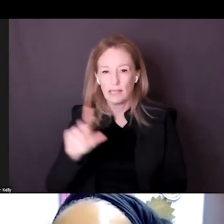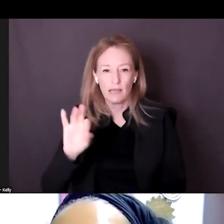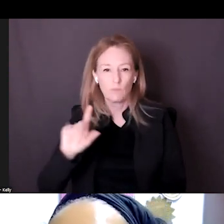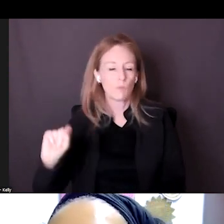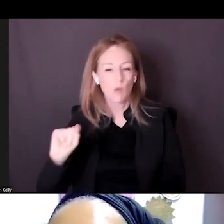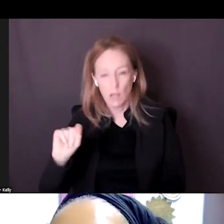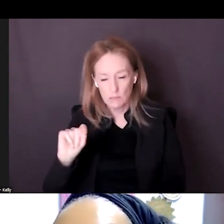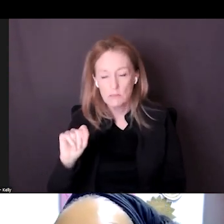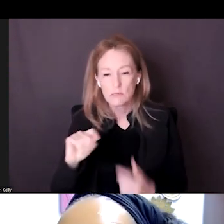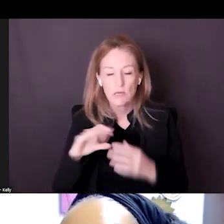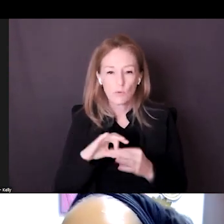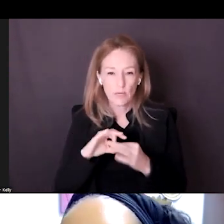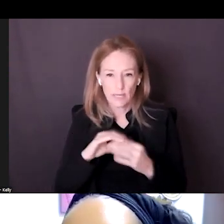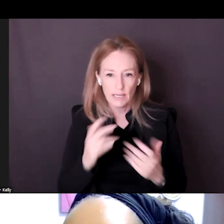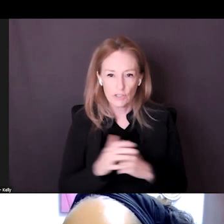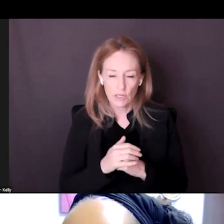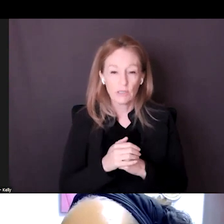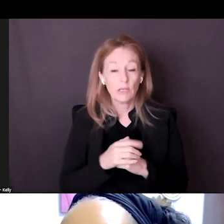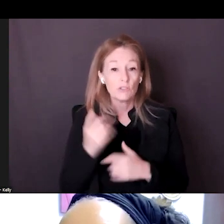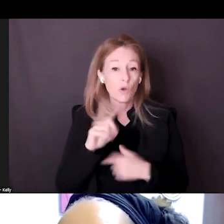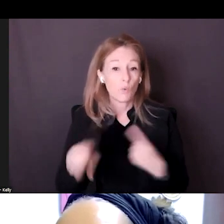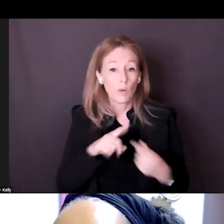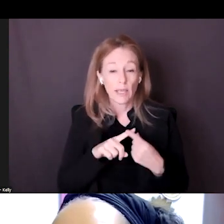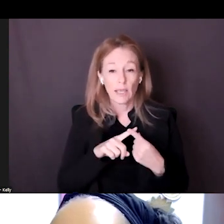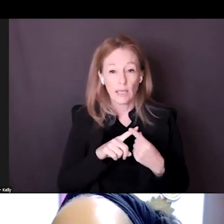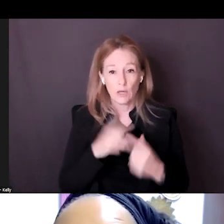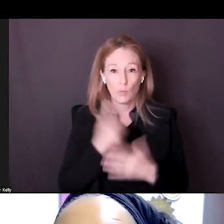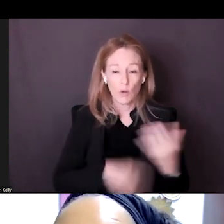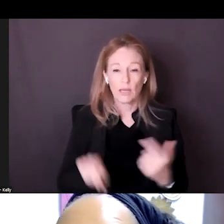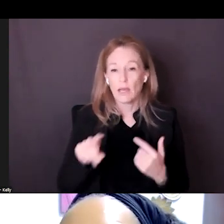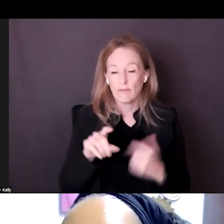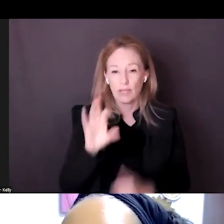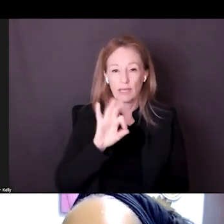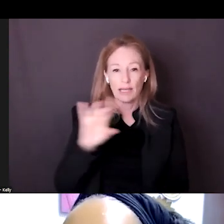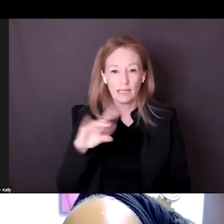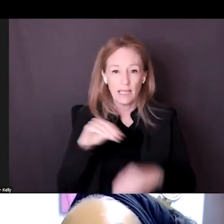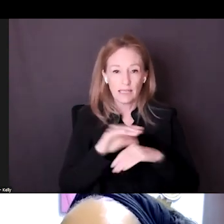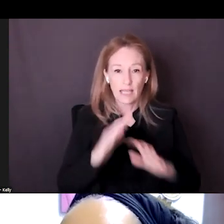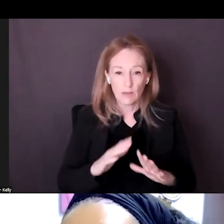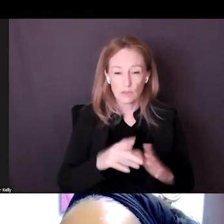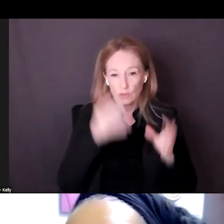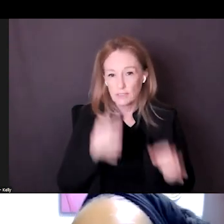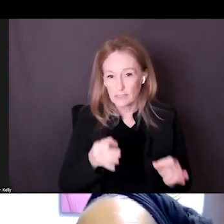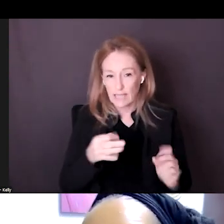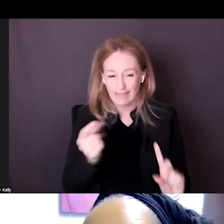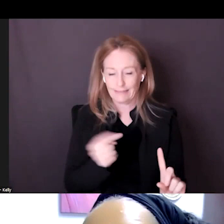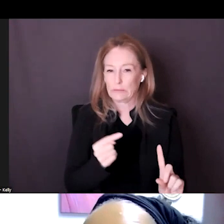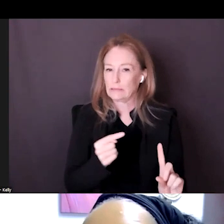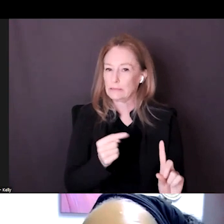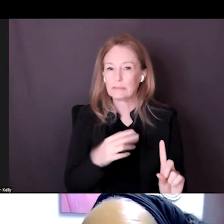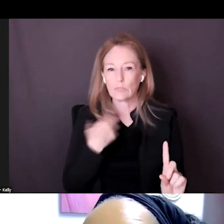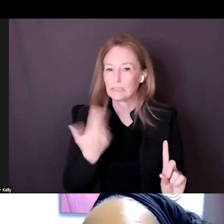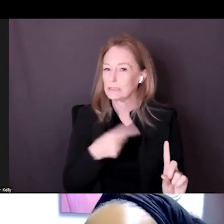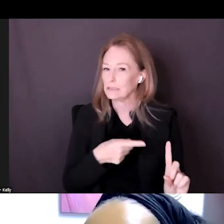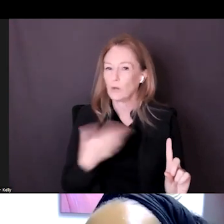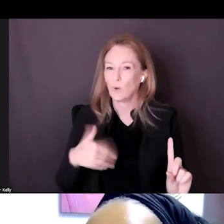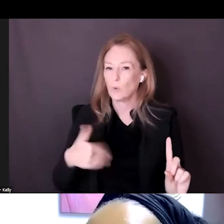CIRCUMSTANCES. SO IF THEY ARE DETERMINED THAT SOMEONE IS